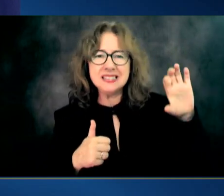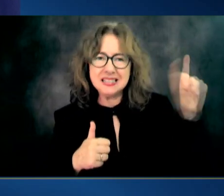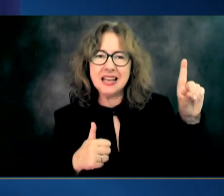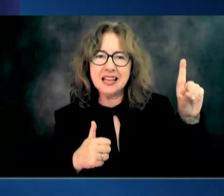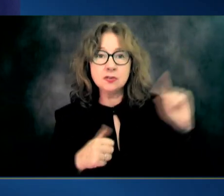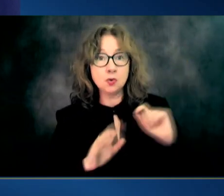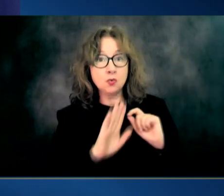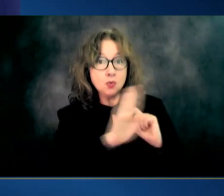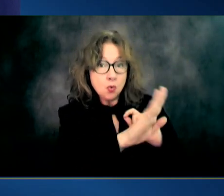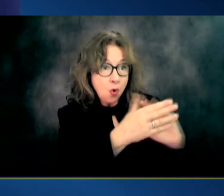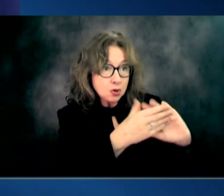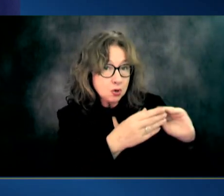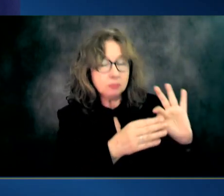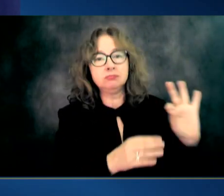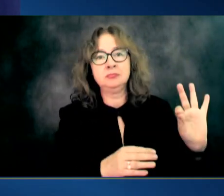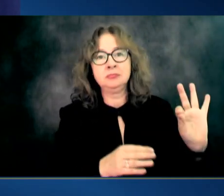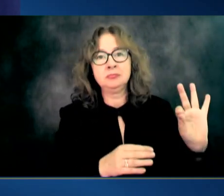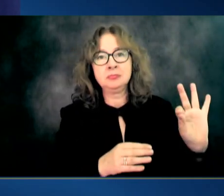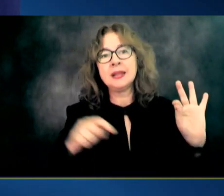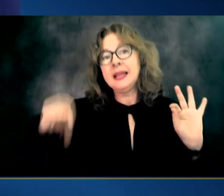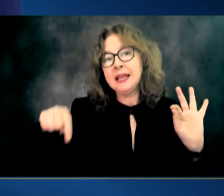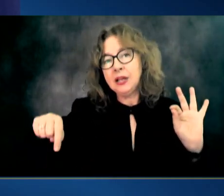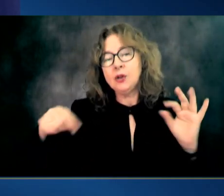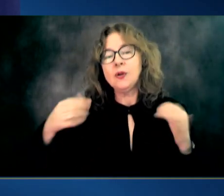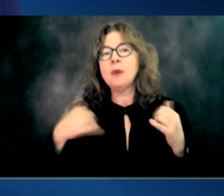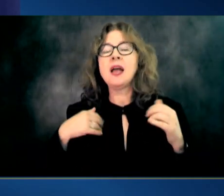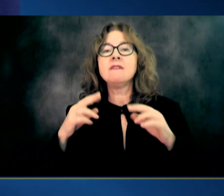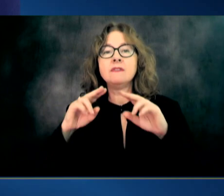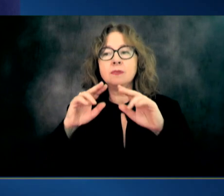we now have universal childhood survival. But there are still places in the world where we